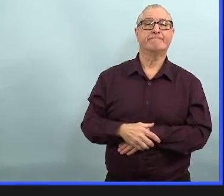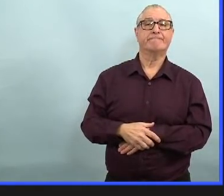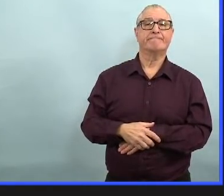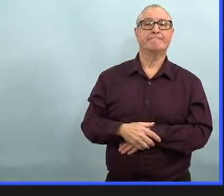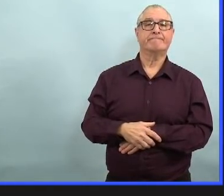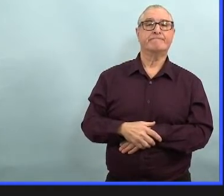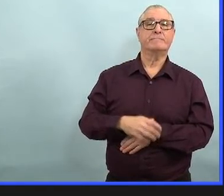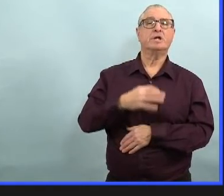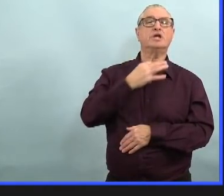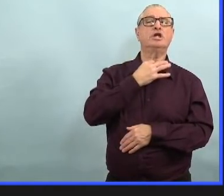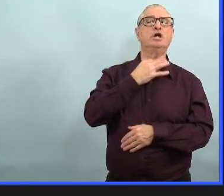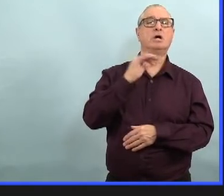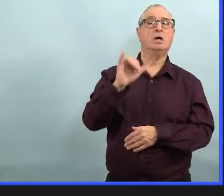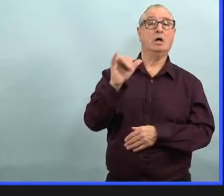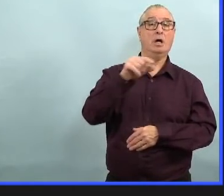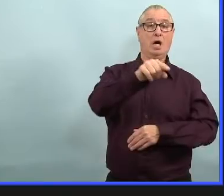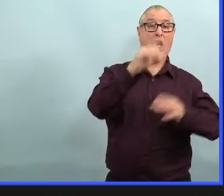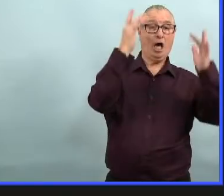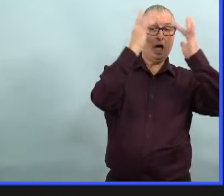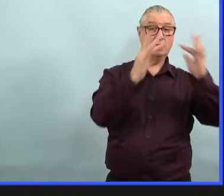in health care city settings in manitoba right now